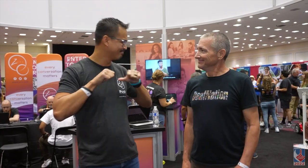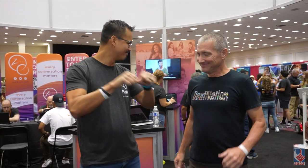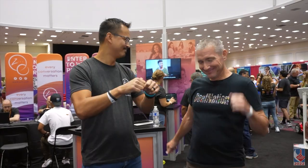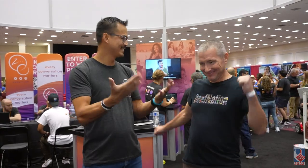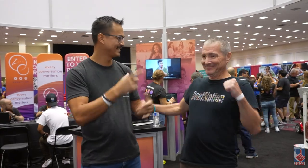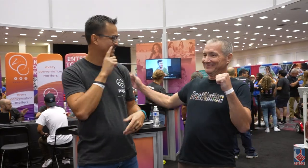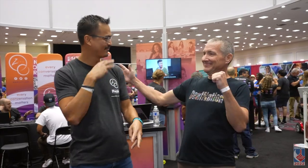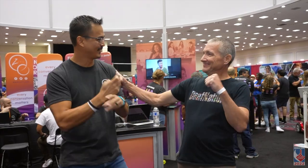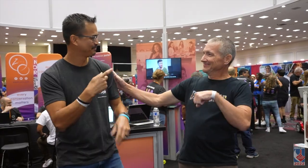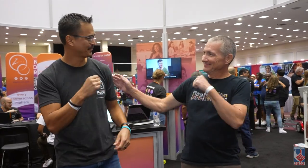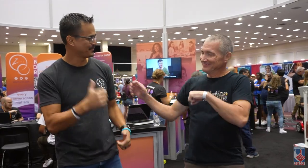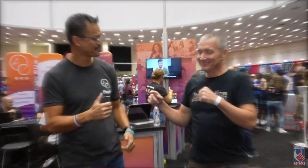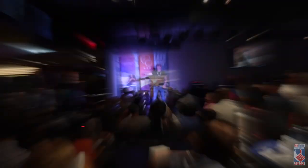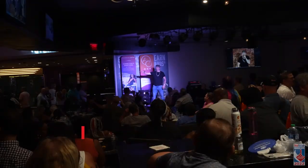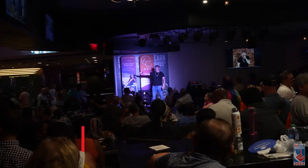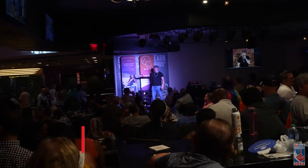the DeafNation World Expo again. Yes!